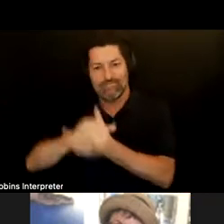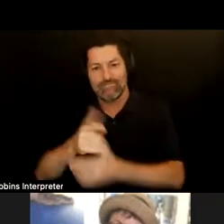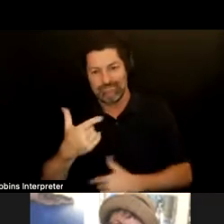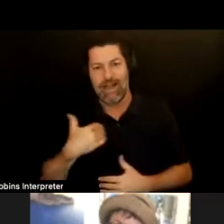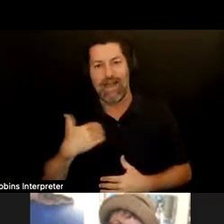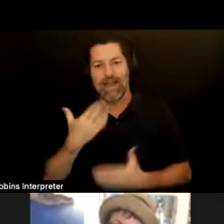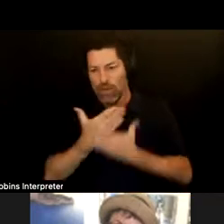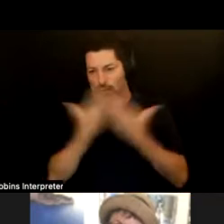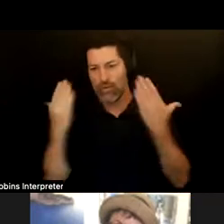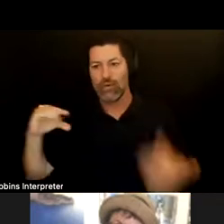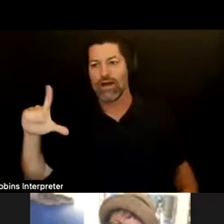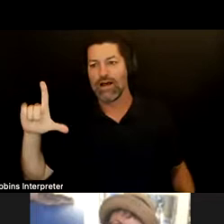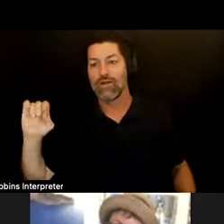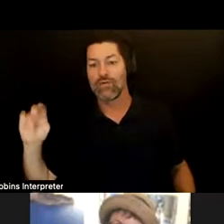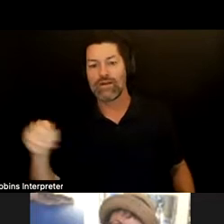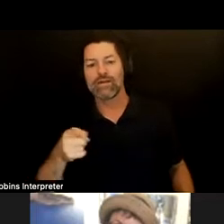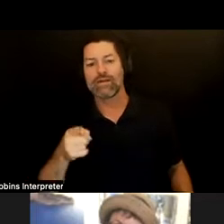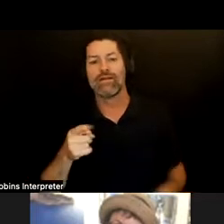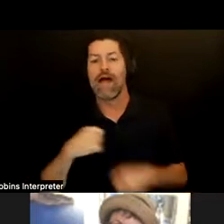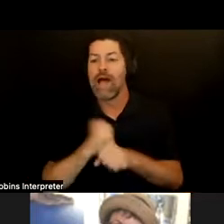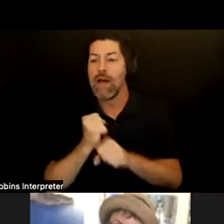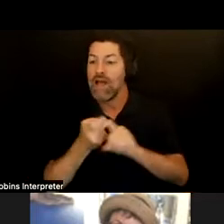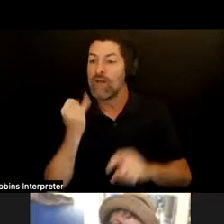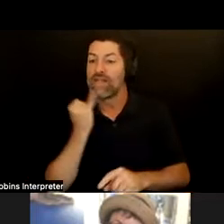right. 19:24:27 This is made in Israel, and it's